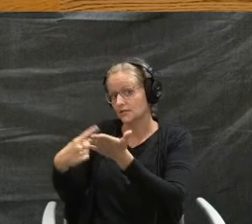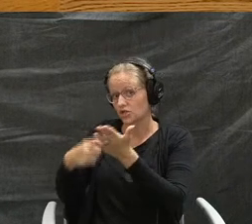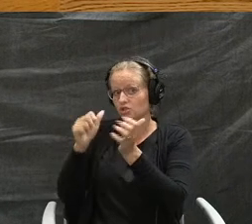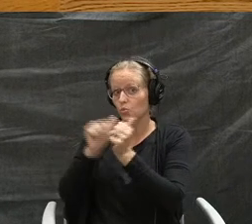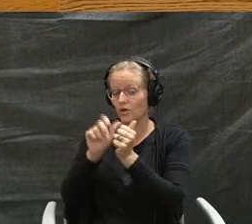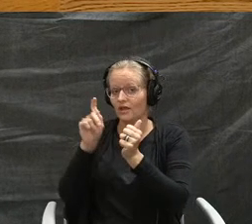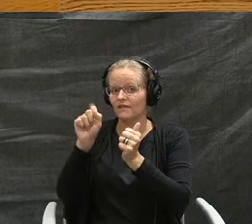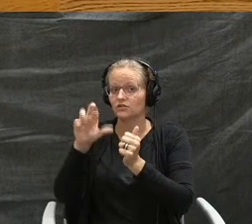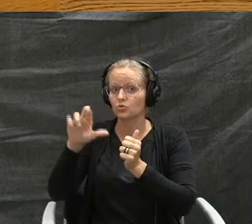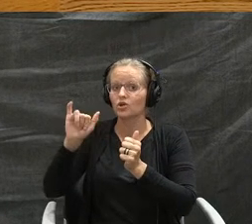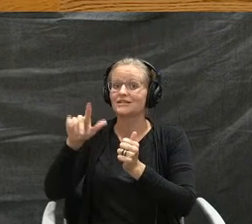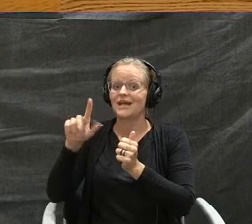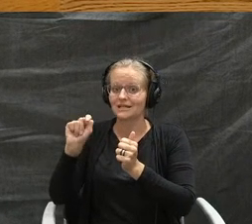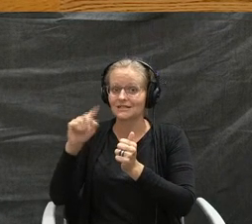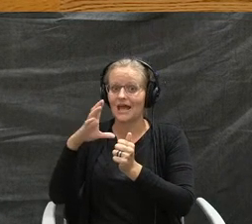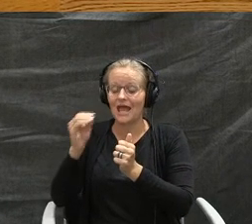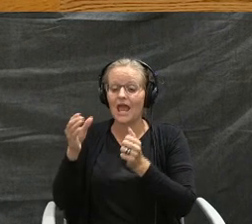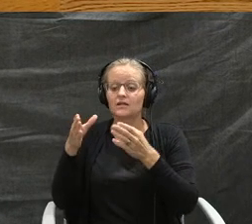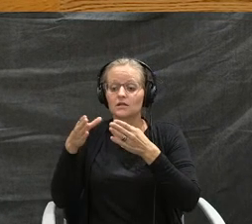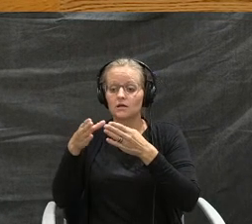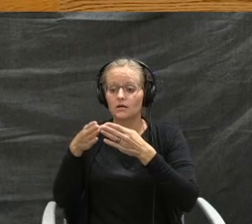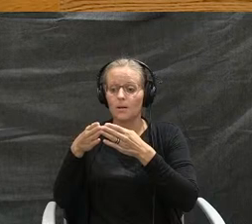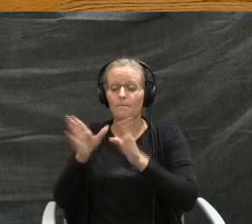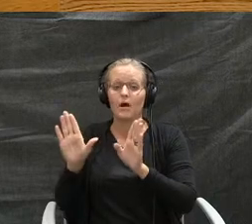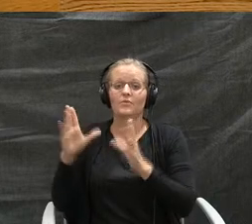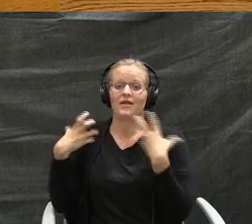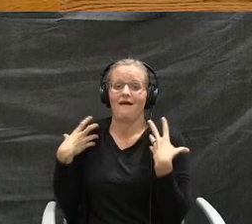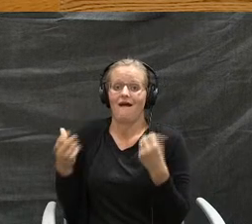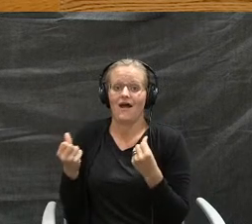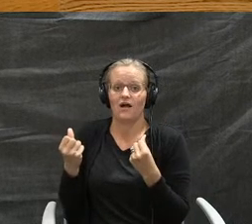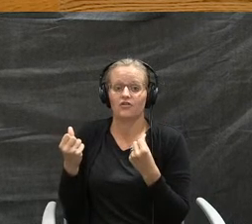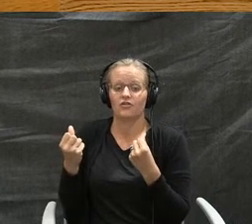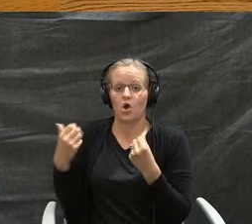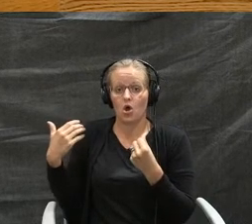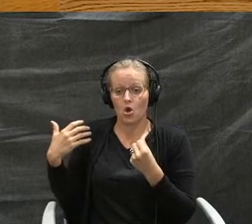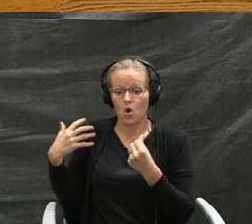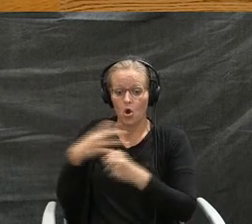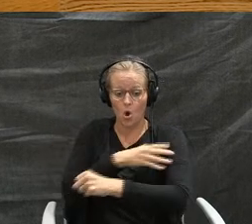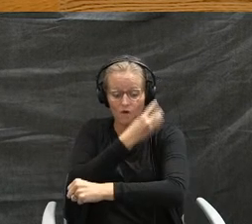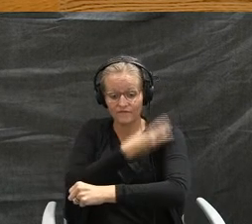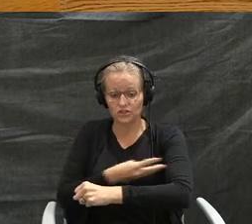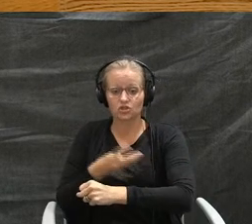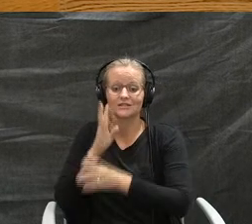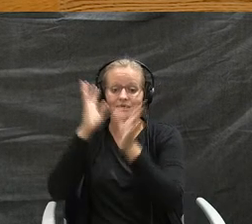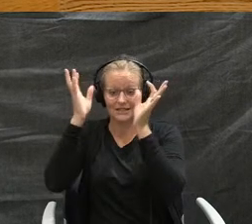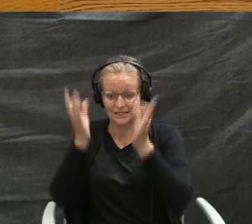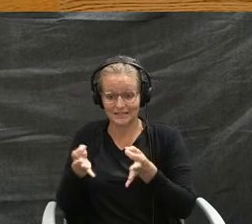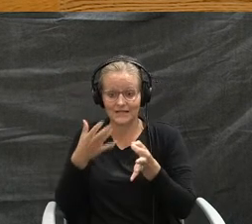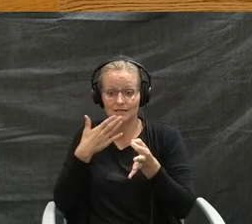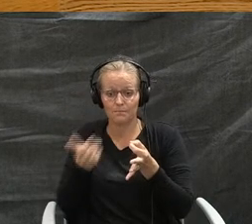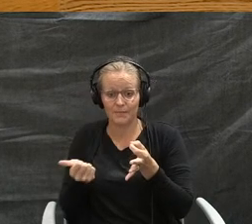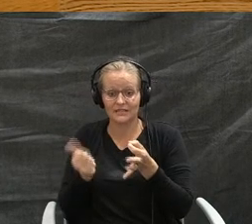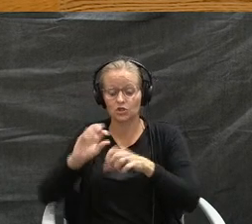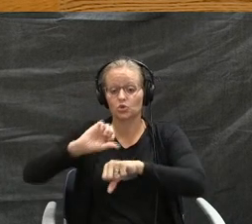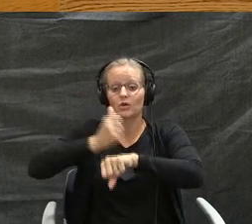health officials deems it best interest of the school district and its students to implement a different learning Model.